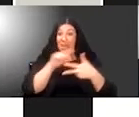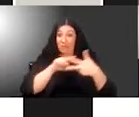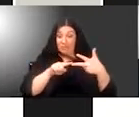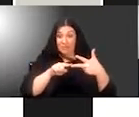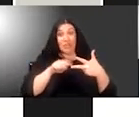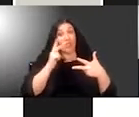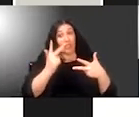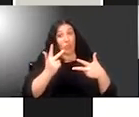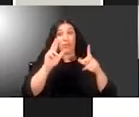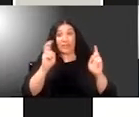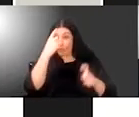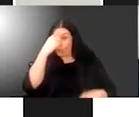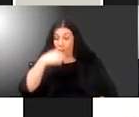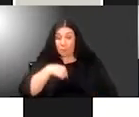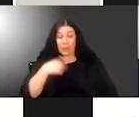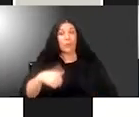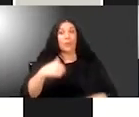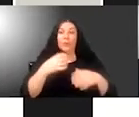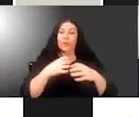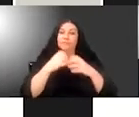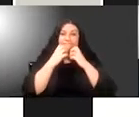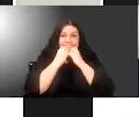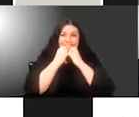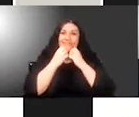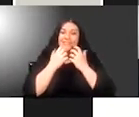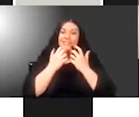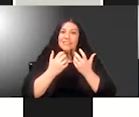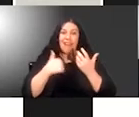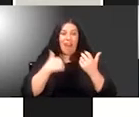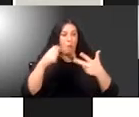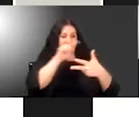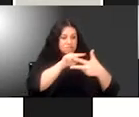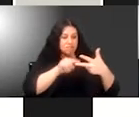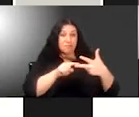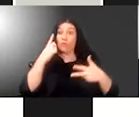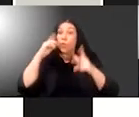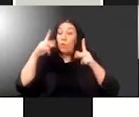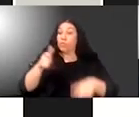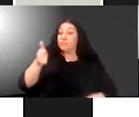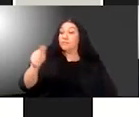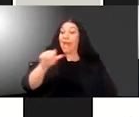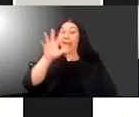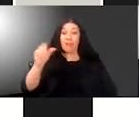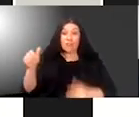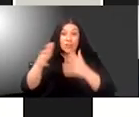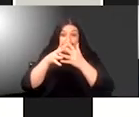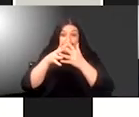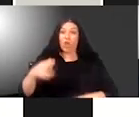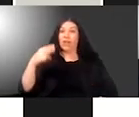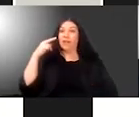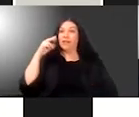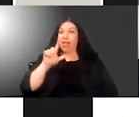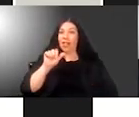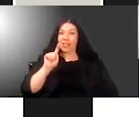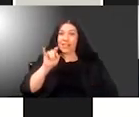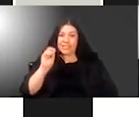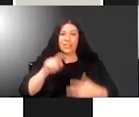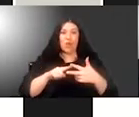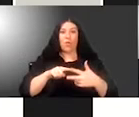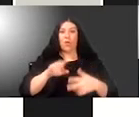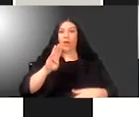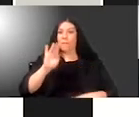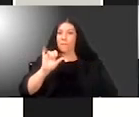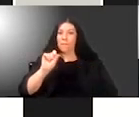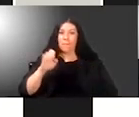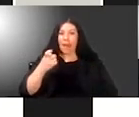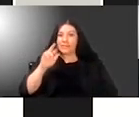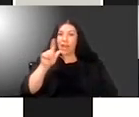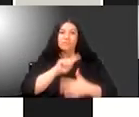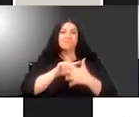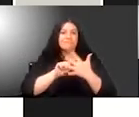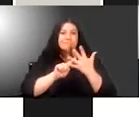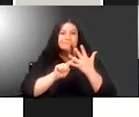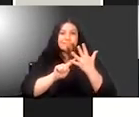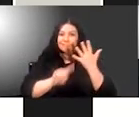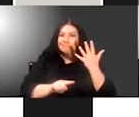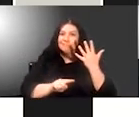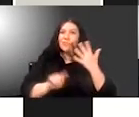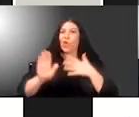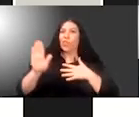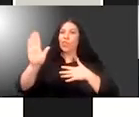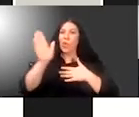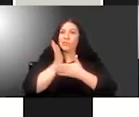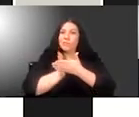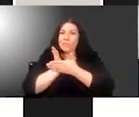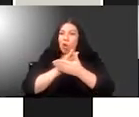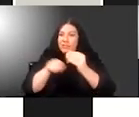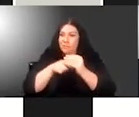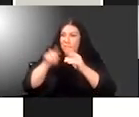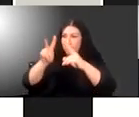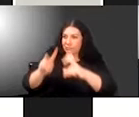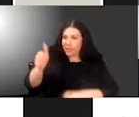So, as a woman who's Jewish and has a disability, those three issues for me are very important, and I want to be able to look at those three issues. For someone who's African-American or Latino or Asian or bisexual, whatever it may be, those aspects of themselves need to be something that can be valued and integrated into people's lives.